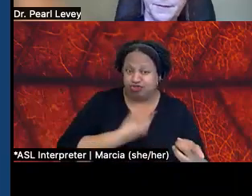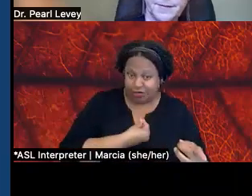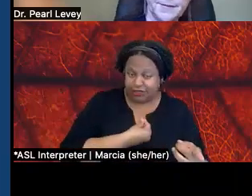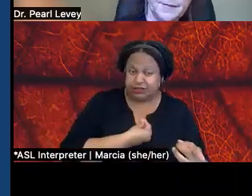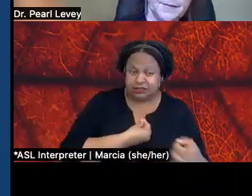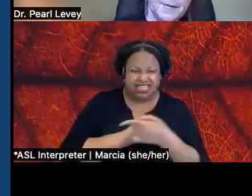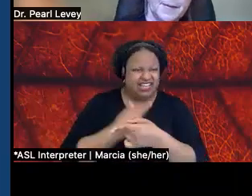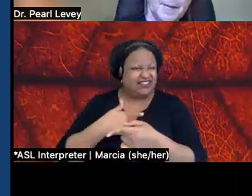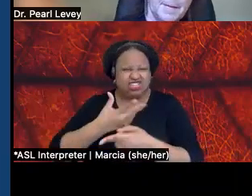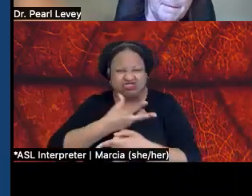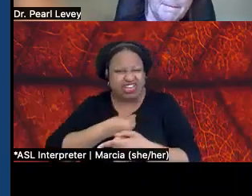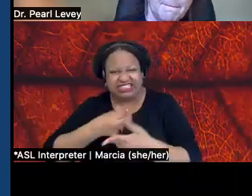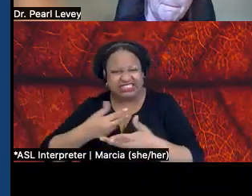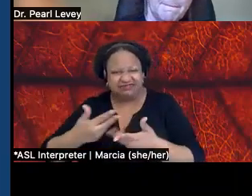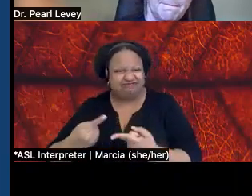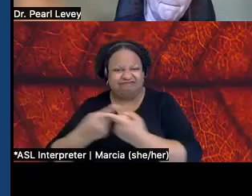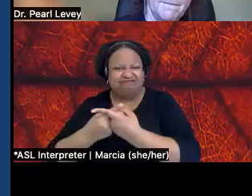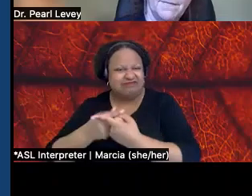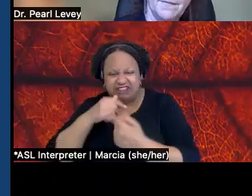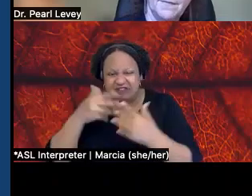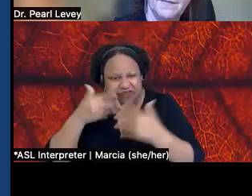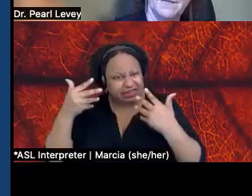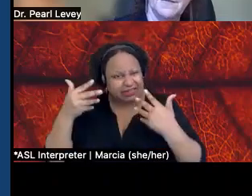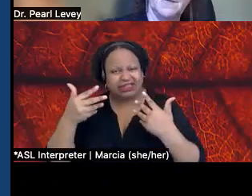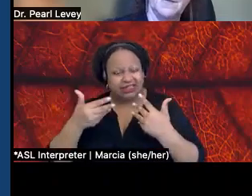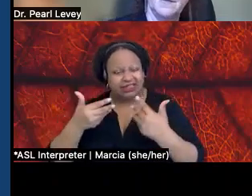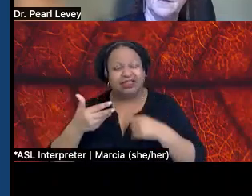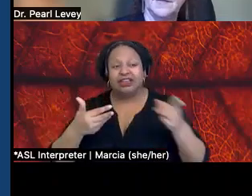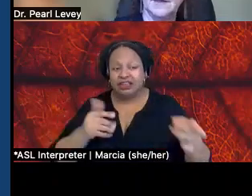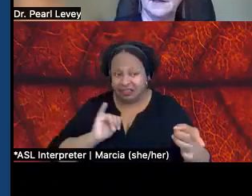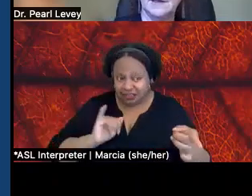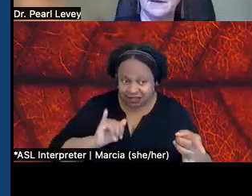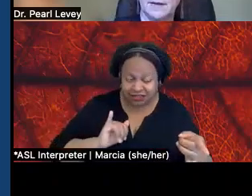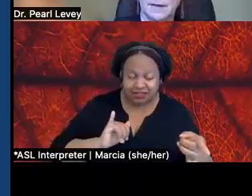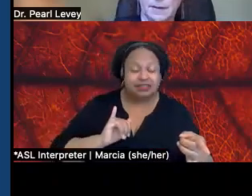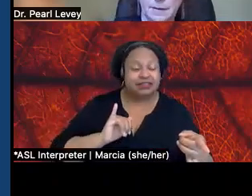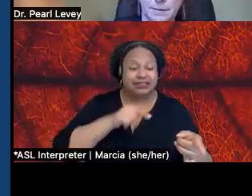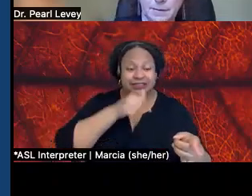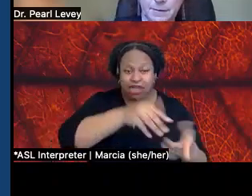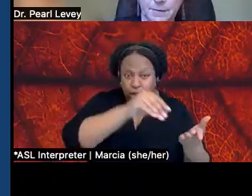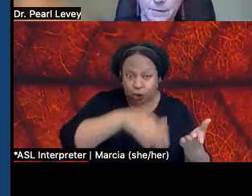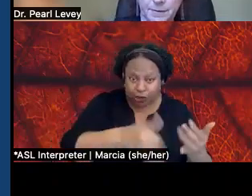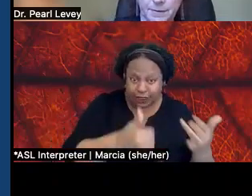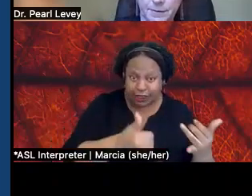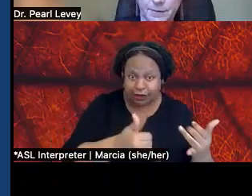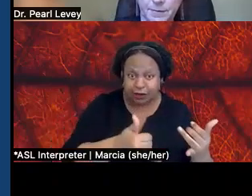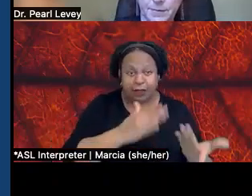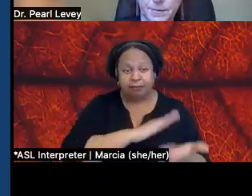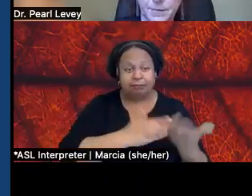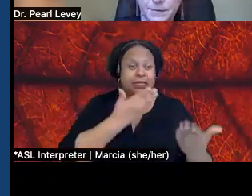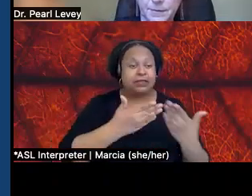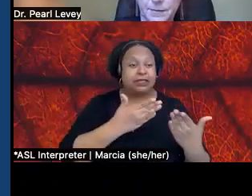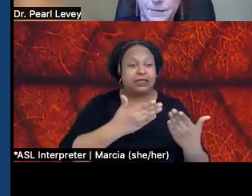and they're a learner right now. So maybe it's part of the scaffolding conversation.